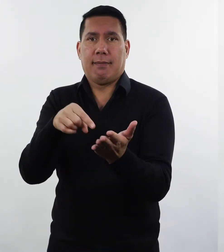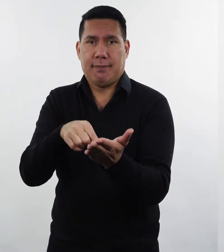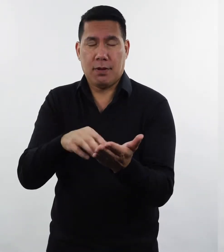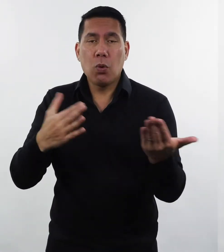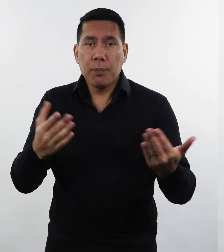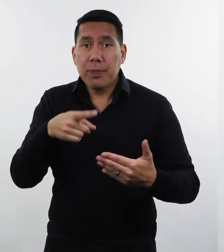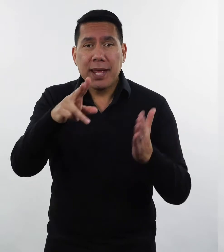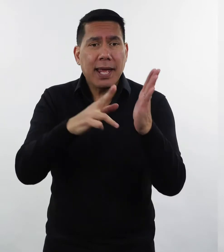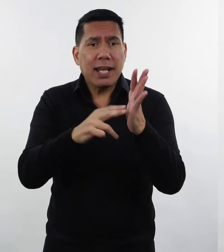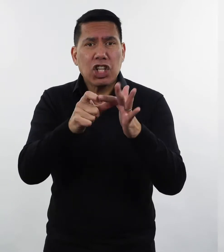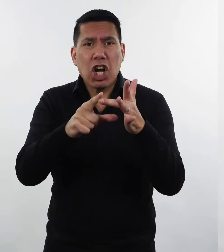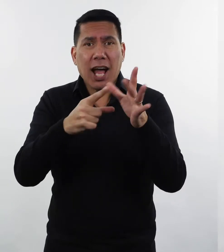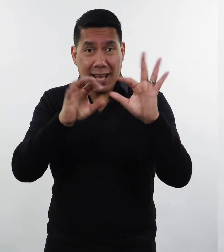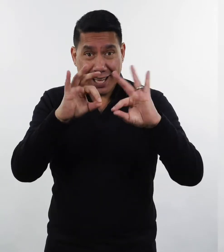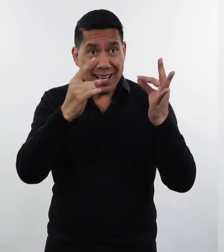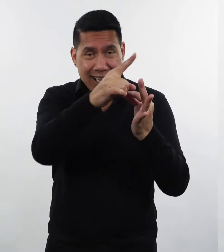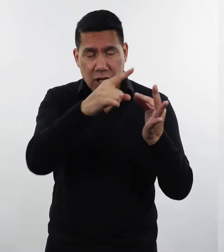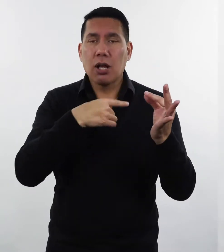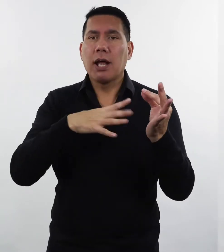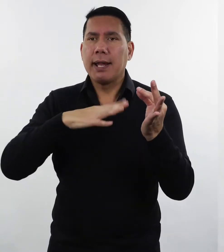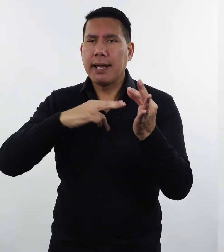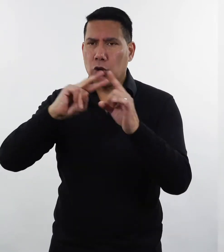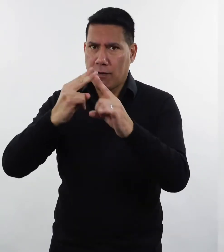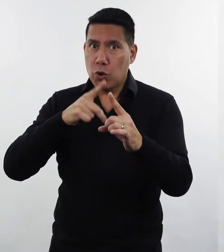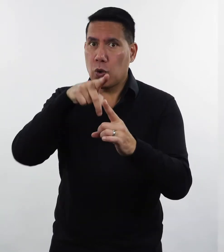The review is part of the NDIS plan review cycle,